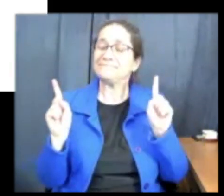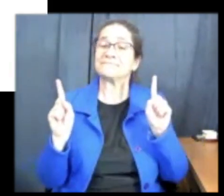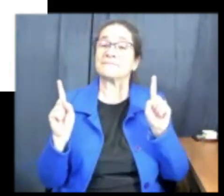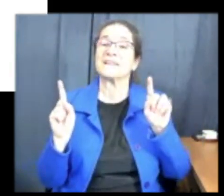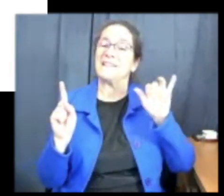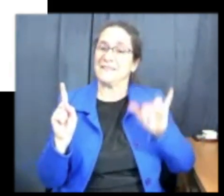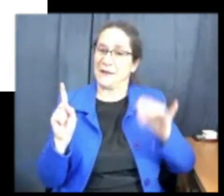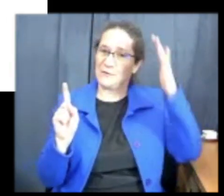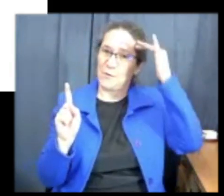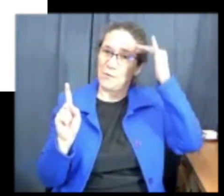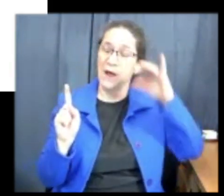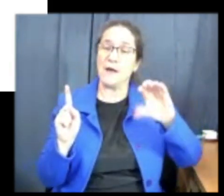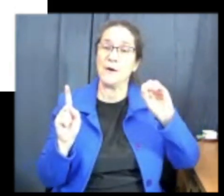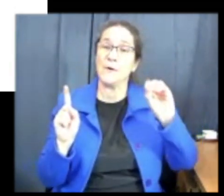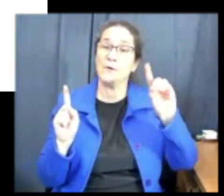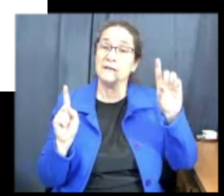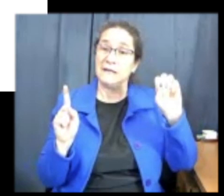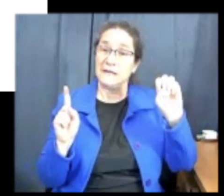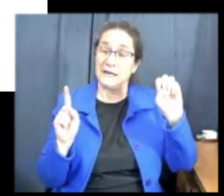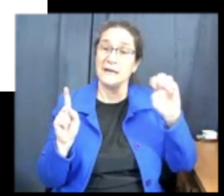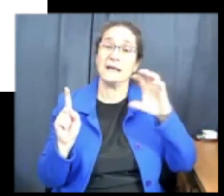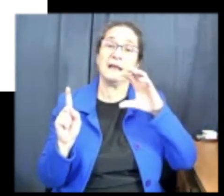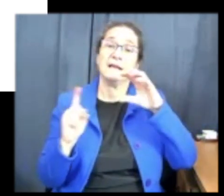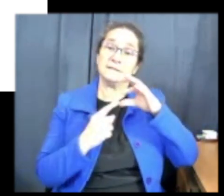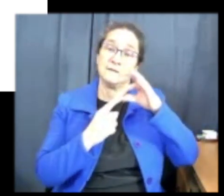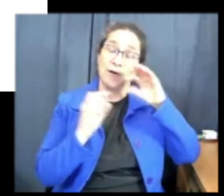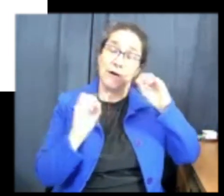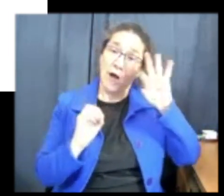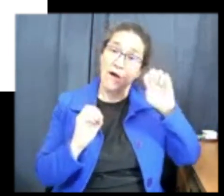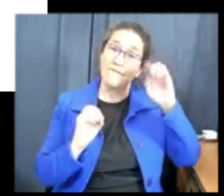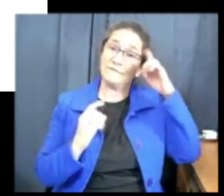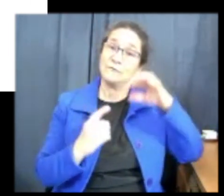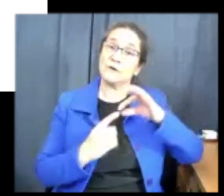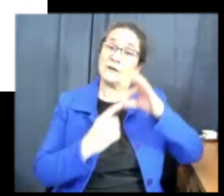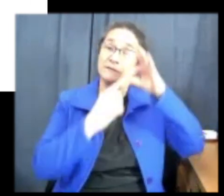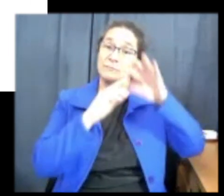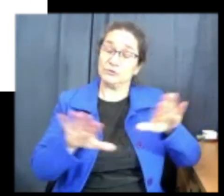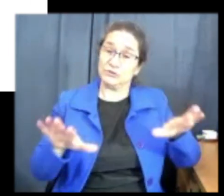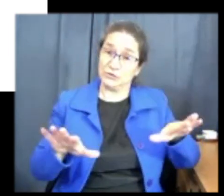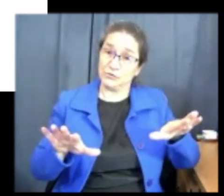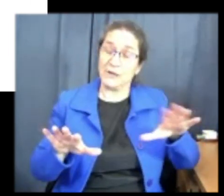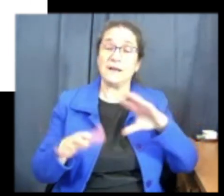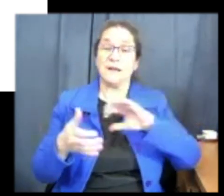by the Ohio Department of Education's Office for Exceptional Children and OCALI.